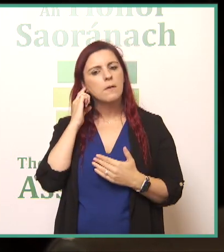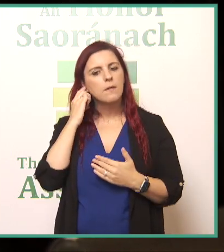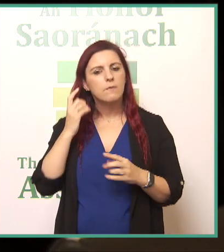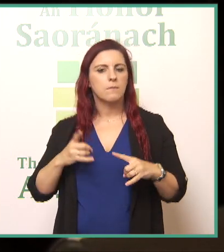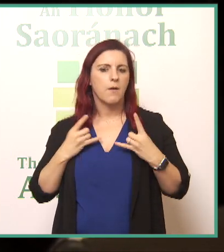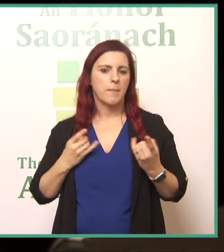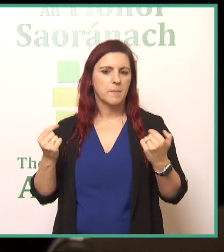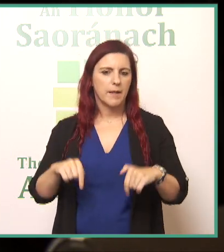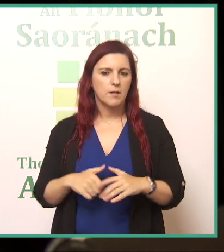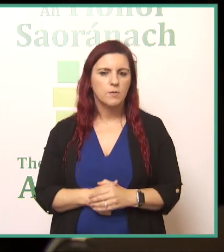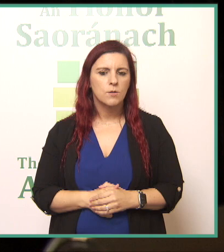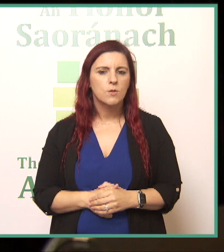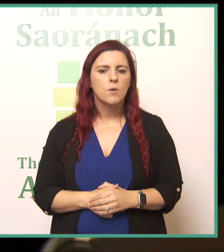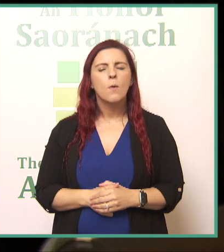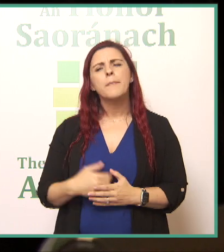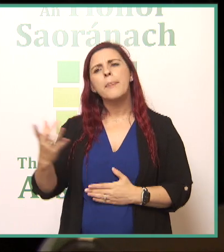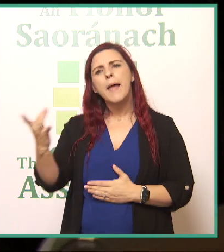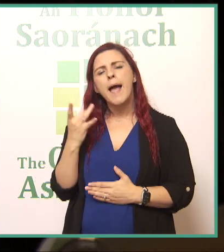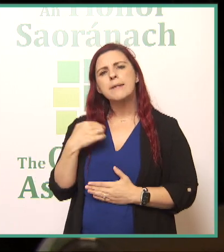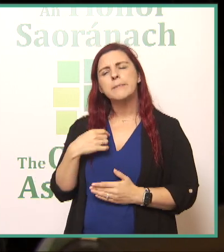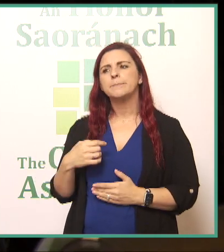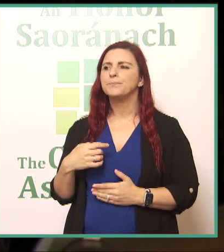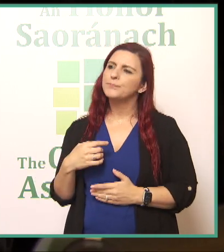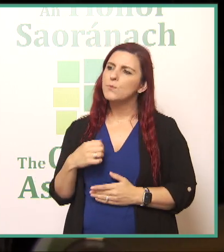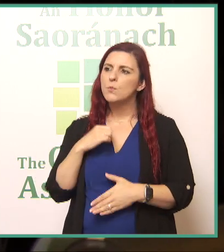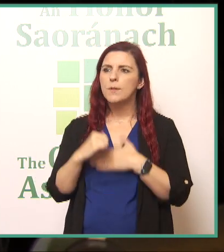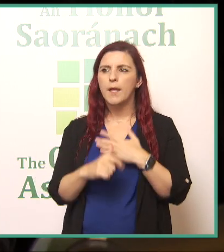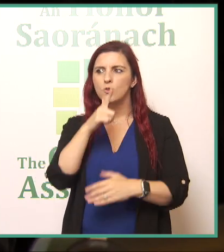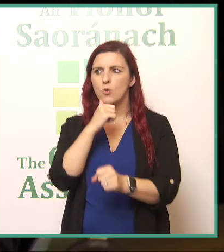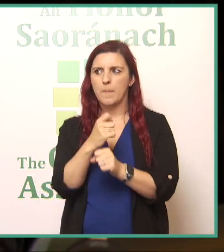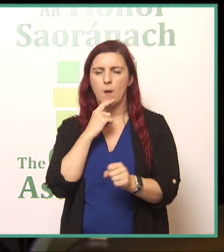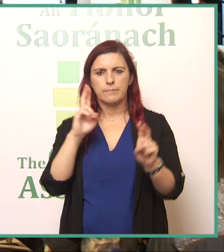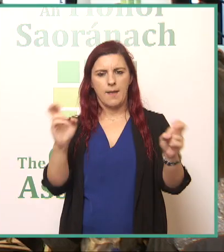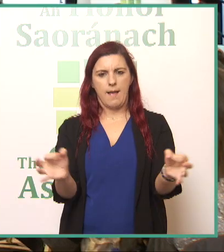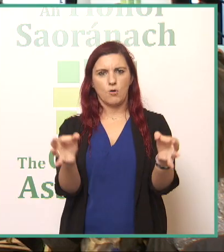so this morning I've been asked to speak a little bit about agriculture and the shape of Agriculture